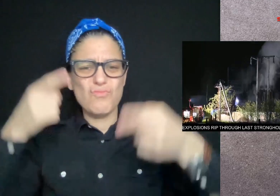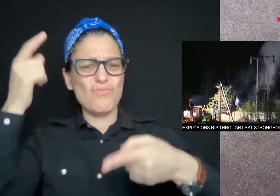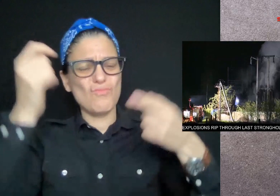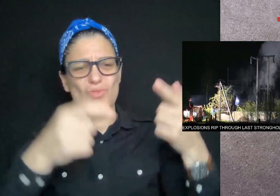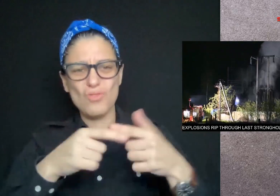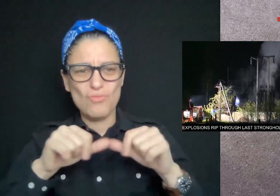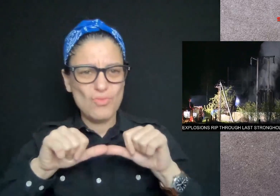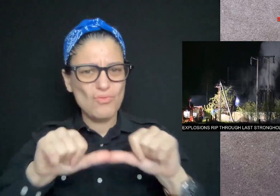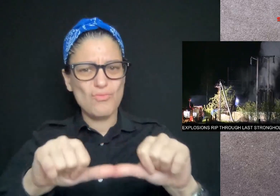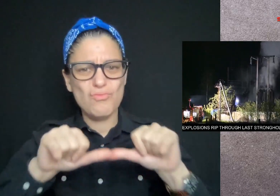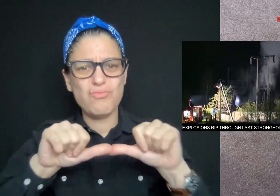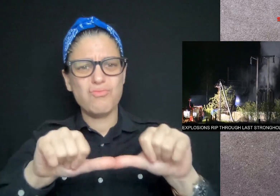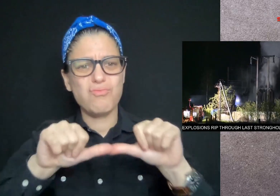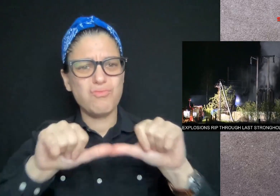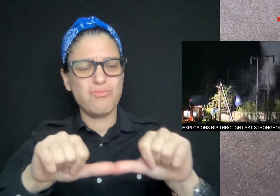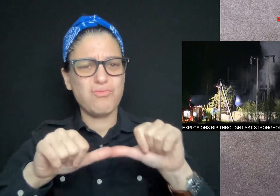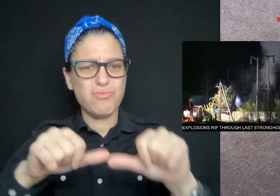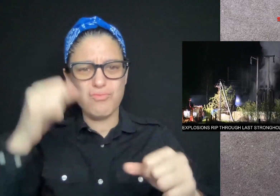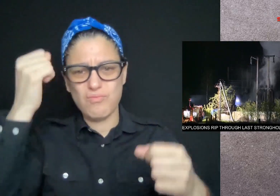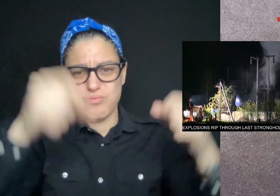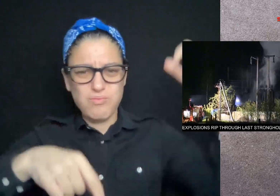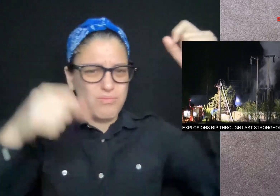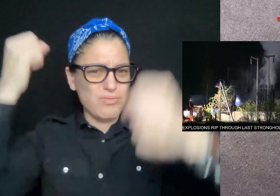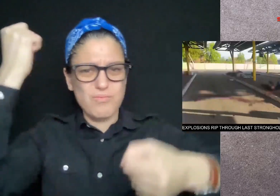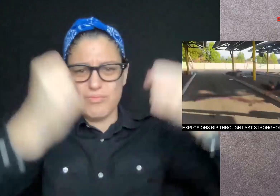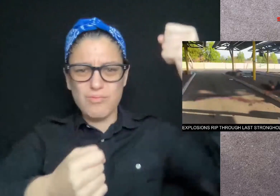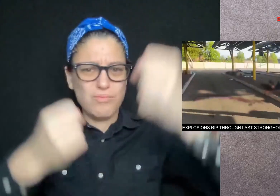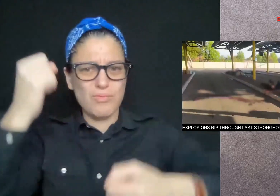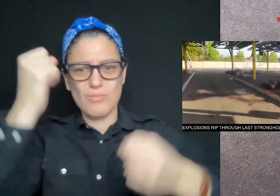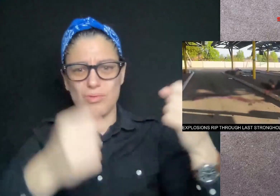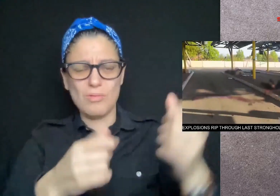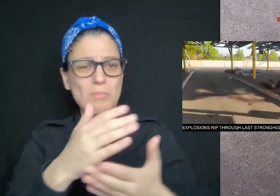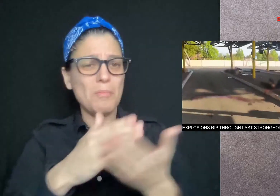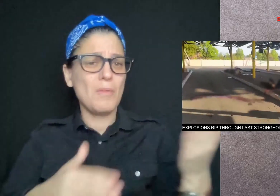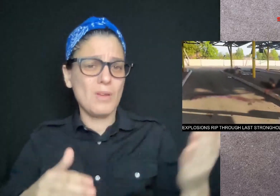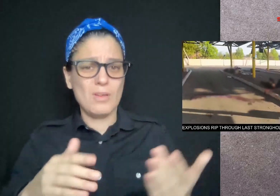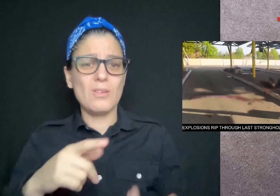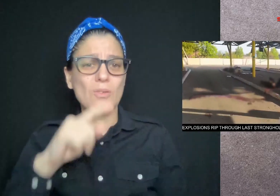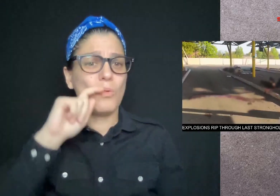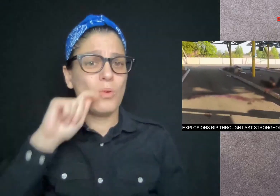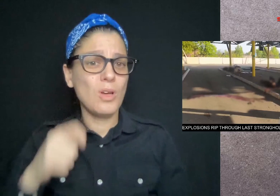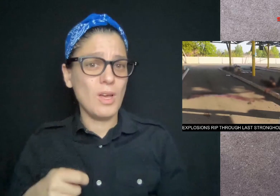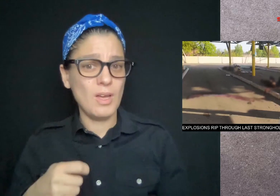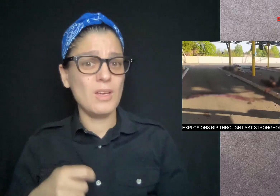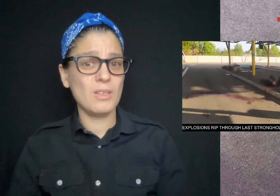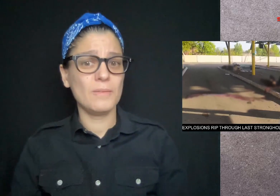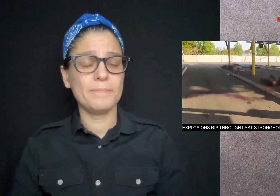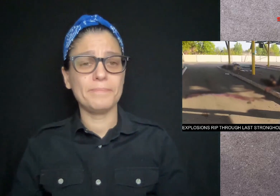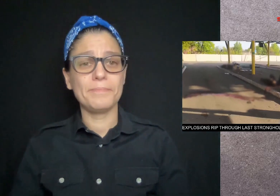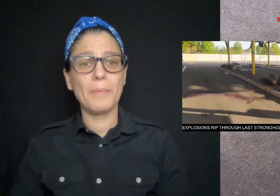and while Russian forces carry out relentless attacks in the eastern part of Ukraine